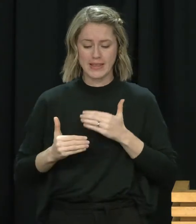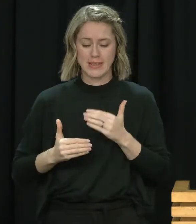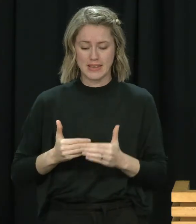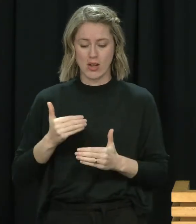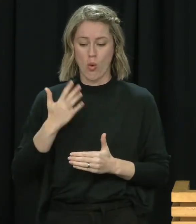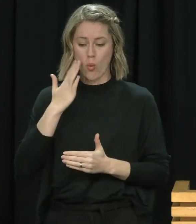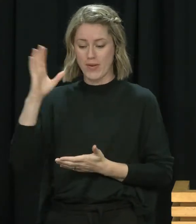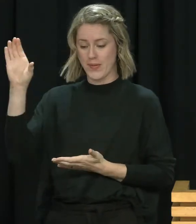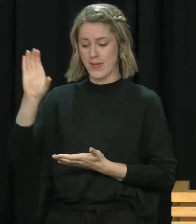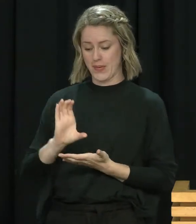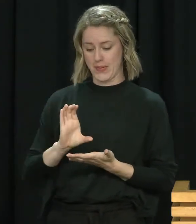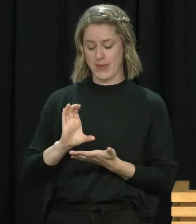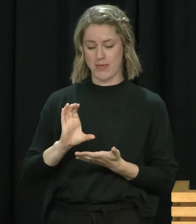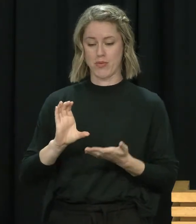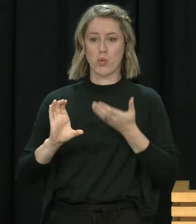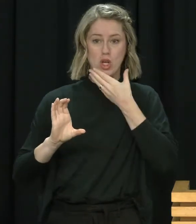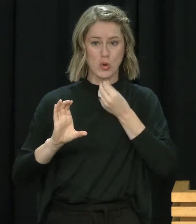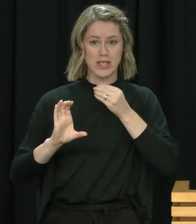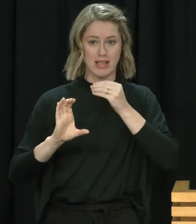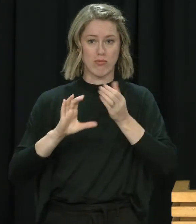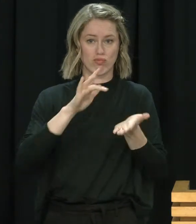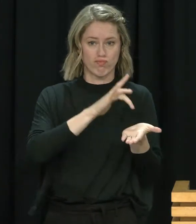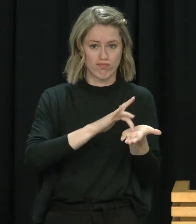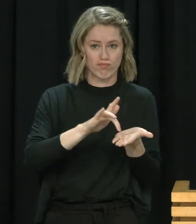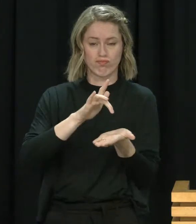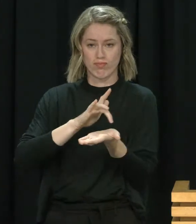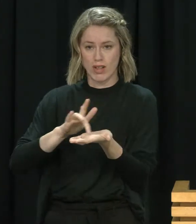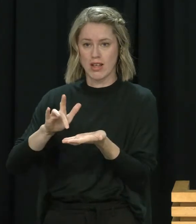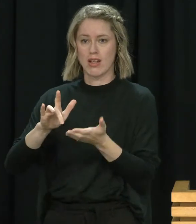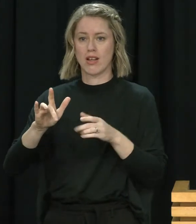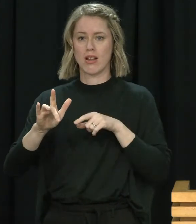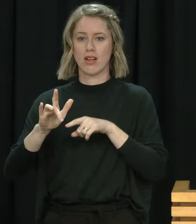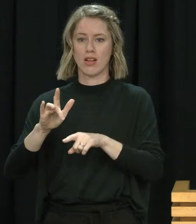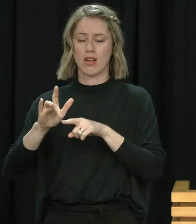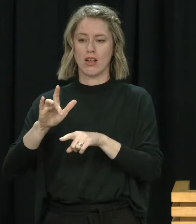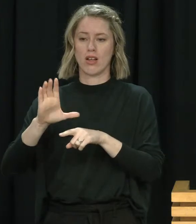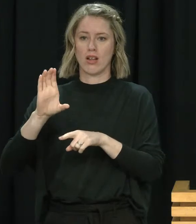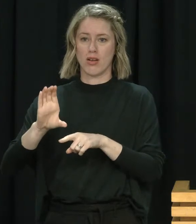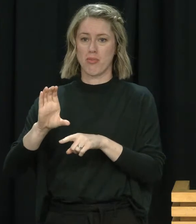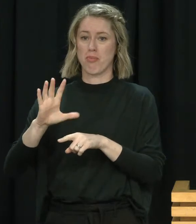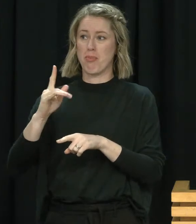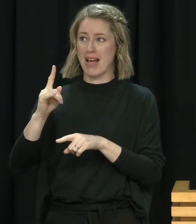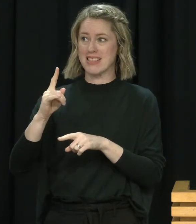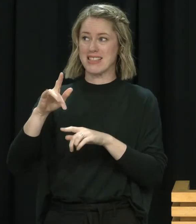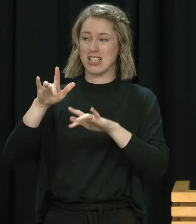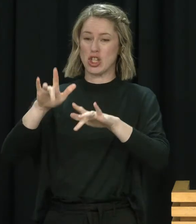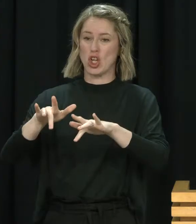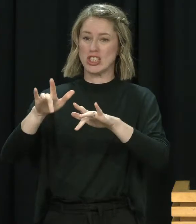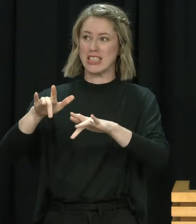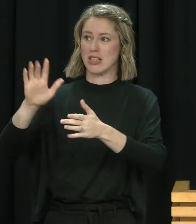vaccination for everybody in Group 3 - so we're doing well in terms of using the vaccines